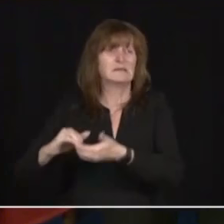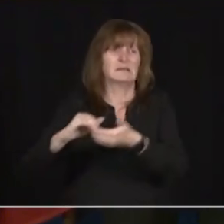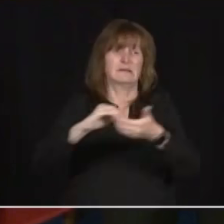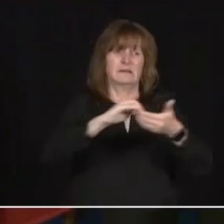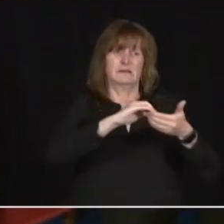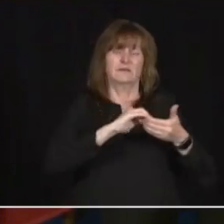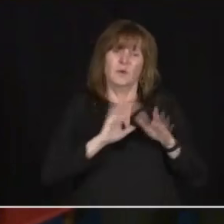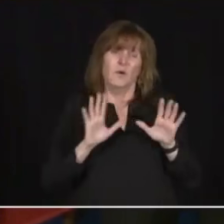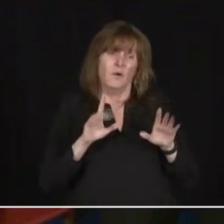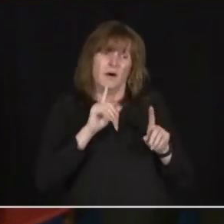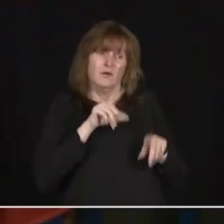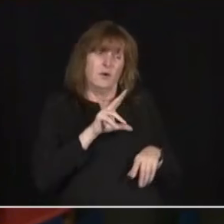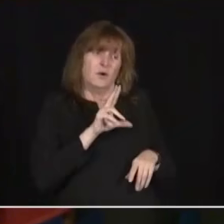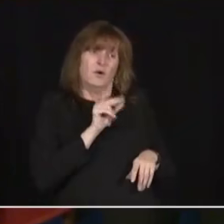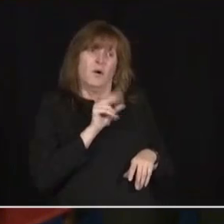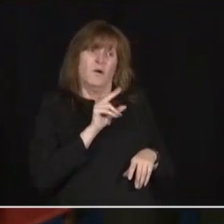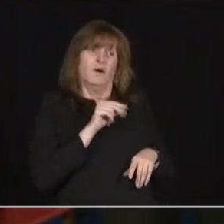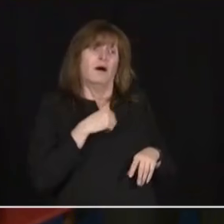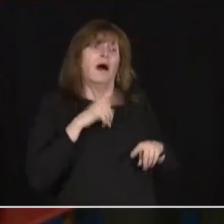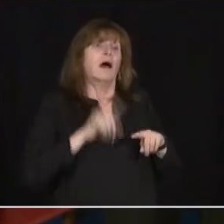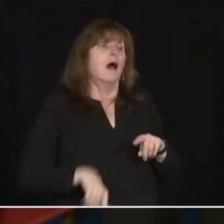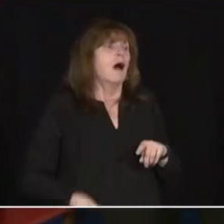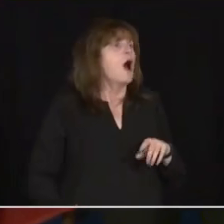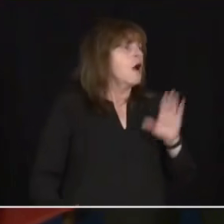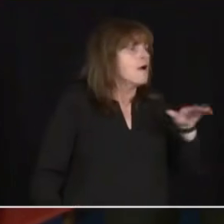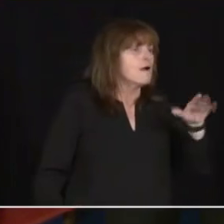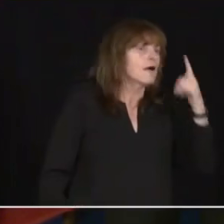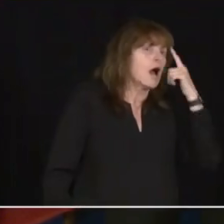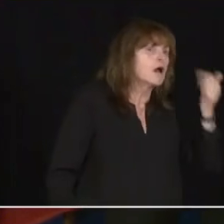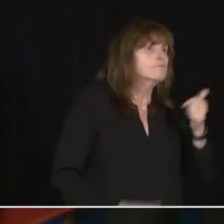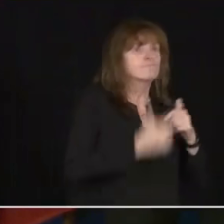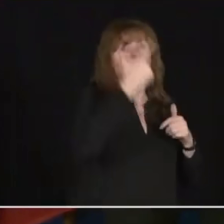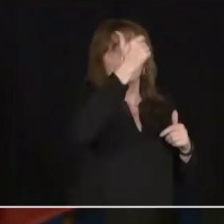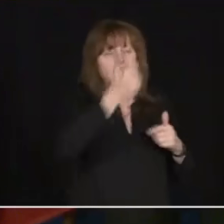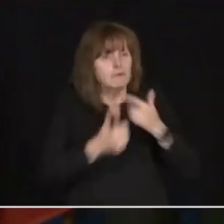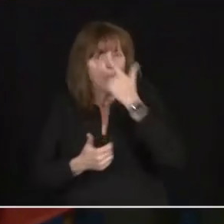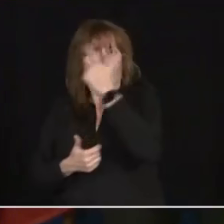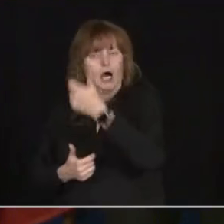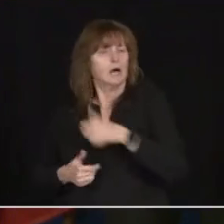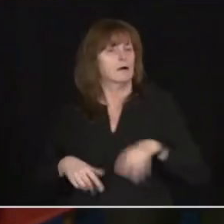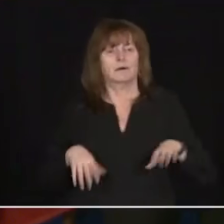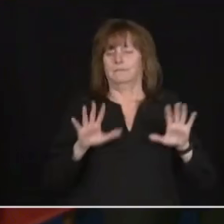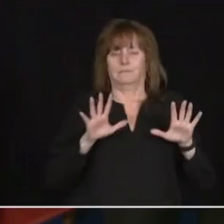teams, the health worker, everyone has stuck together. So the answer is no.